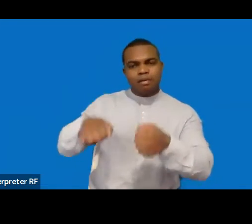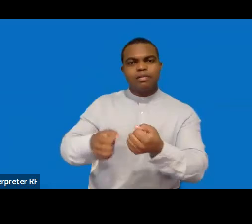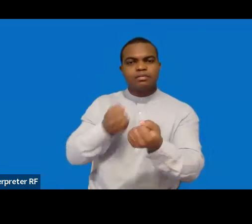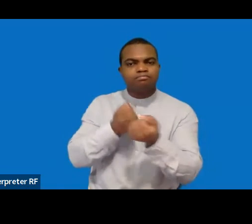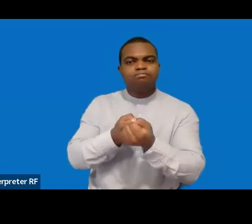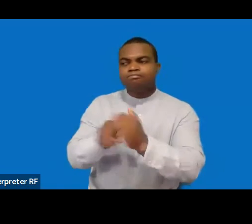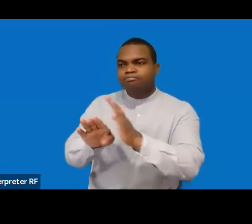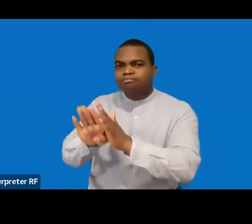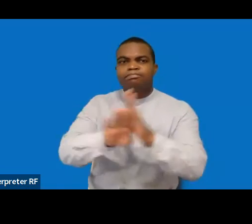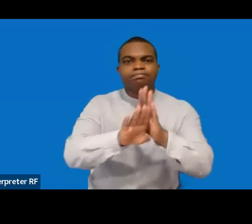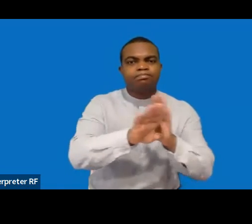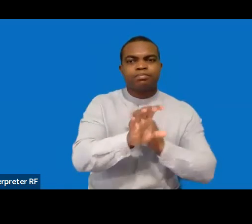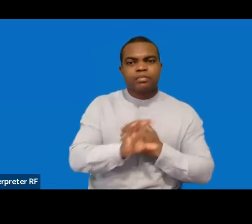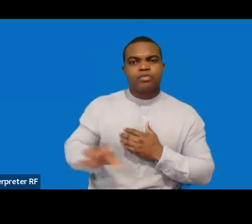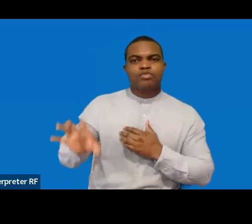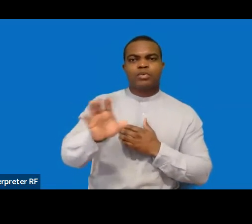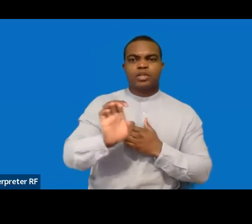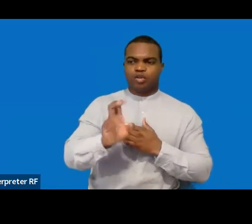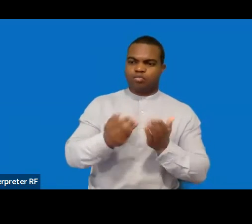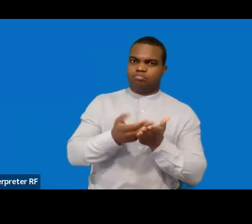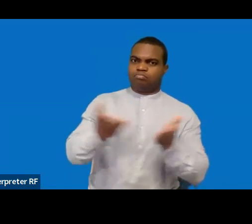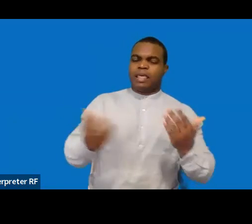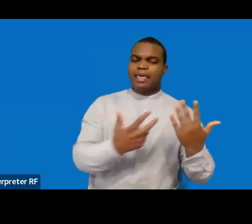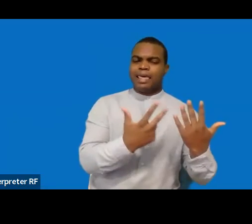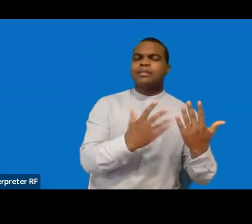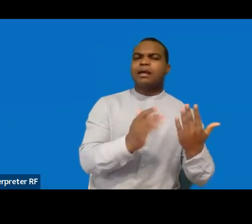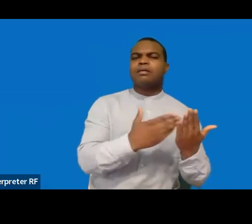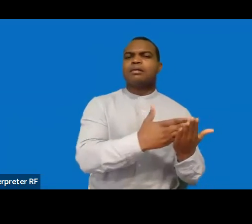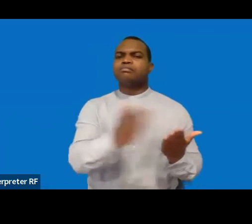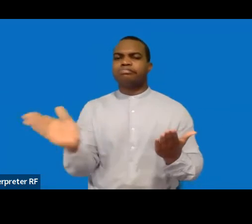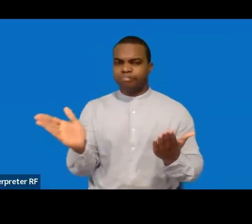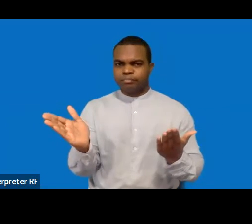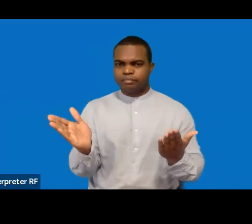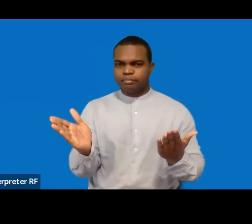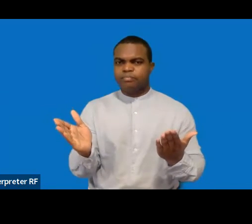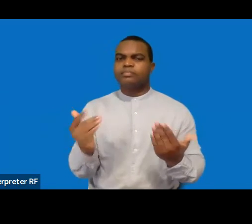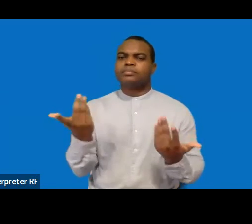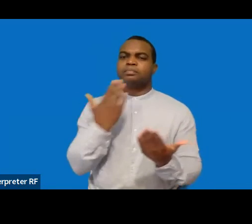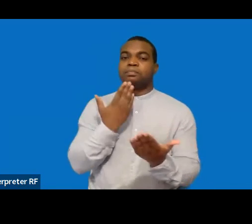legislation. It was a directive for a European Disability Card,